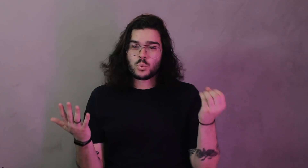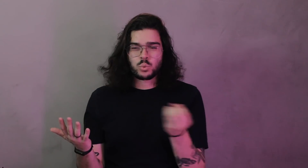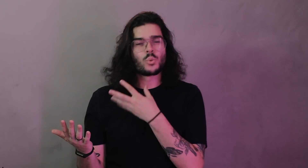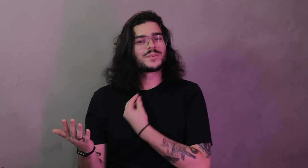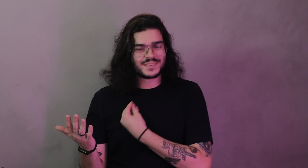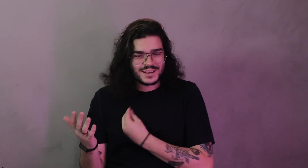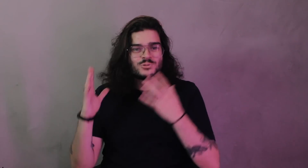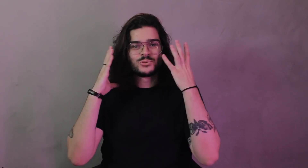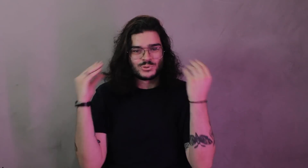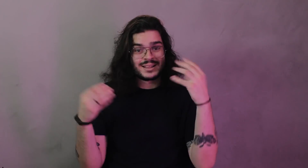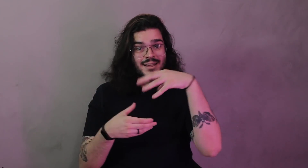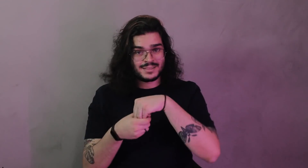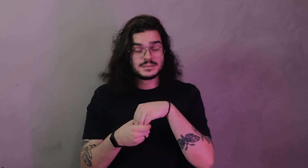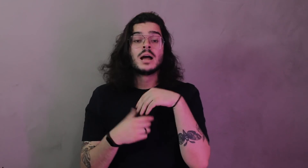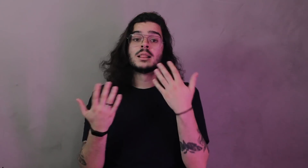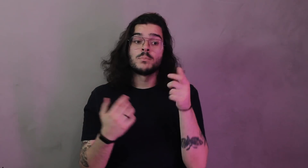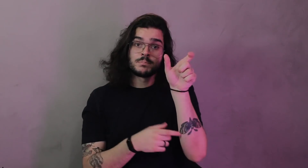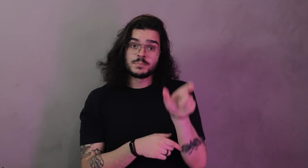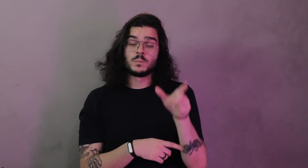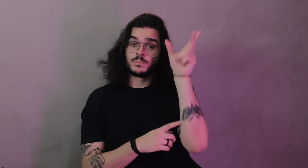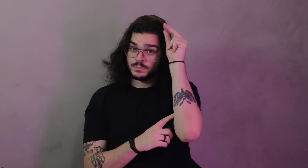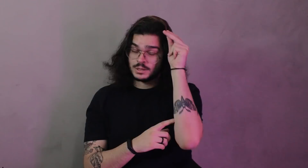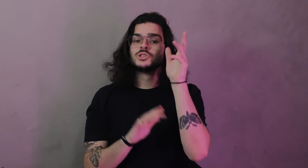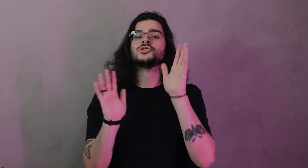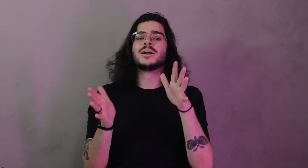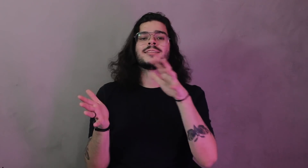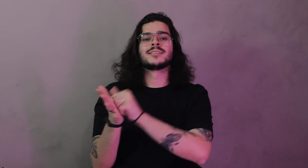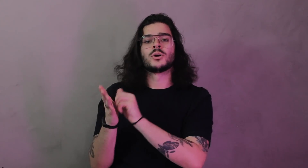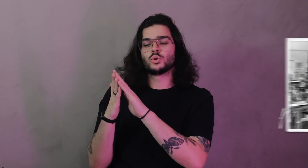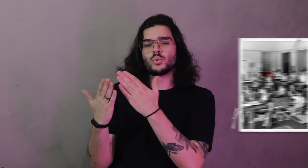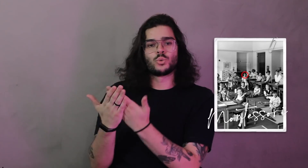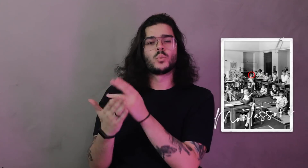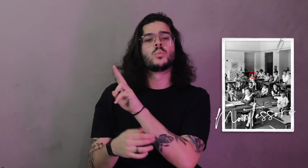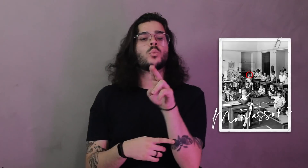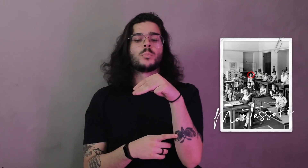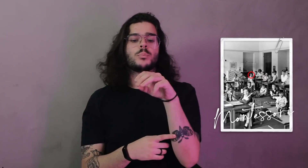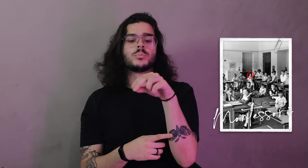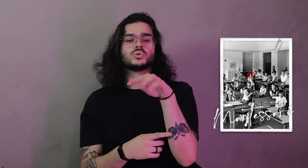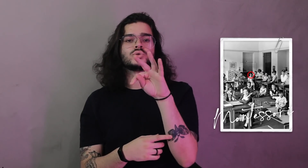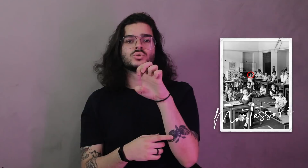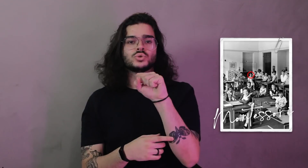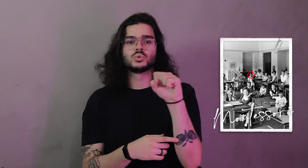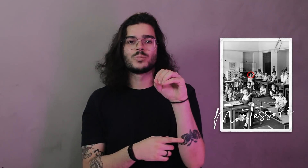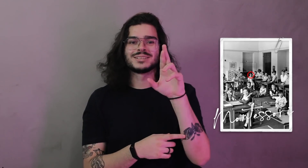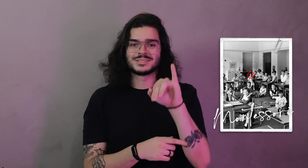With her new life, Anne is enrolled in a school called Montessori,